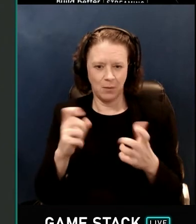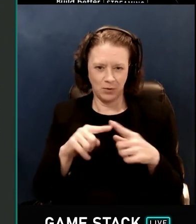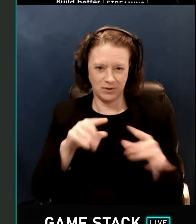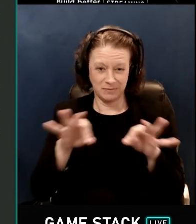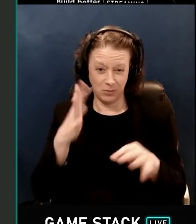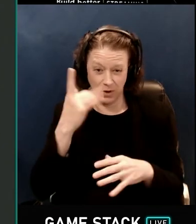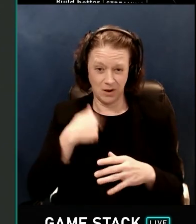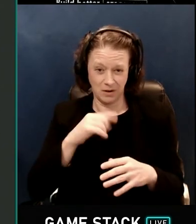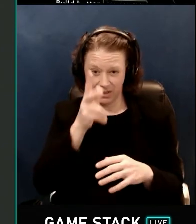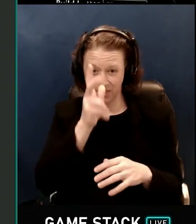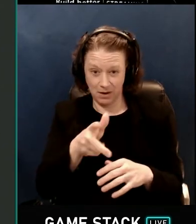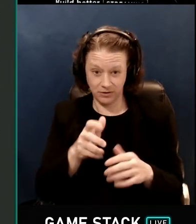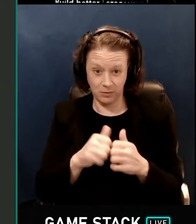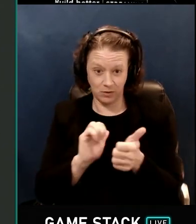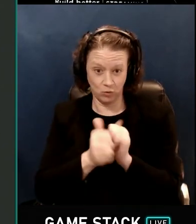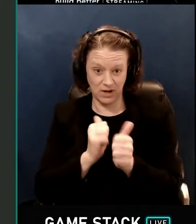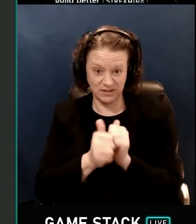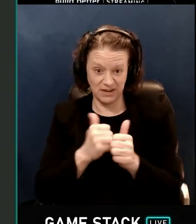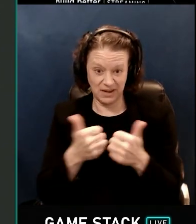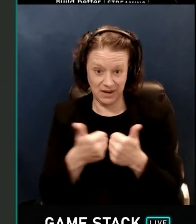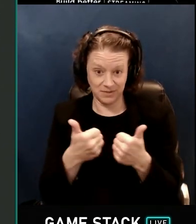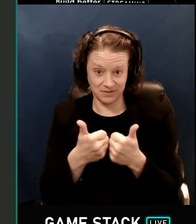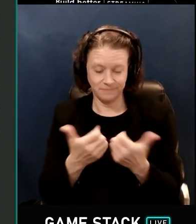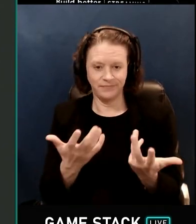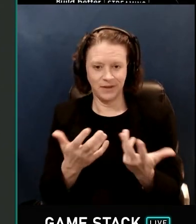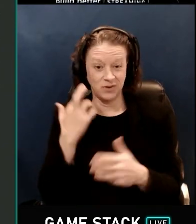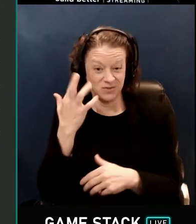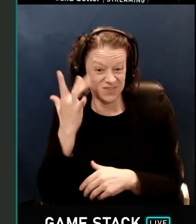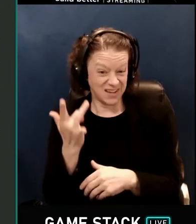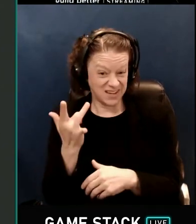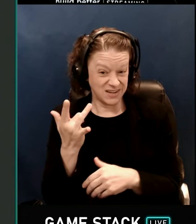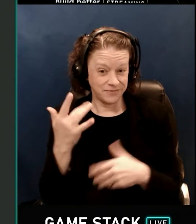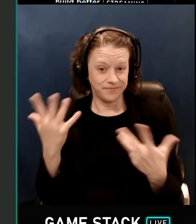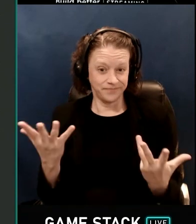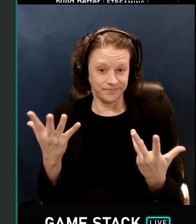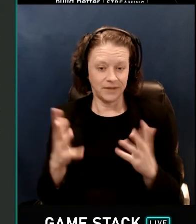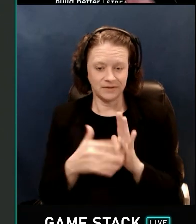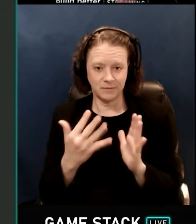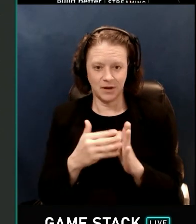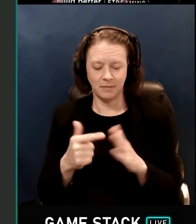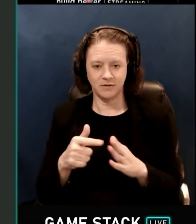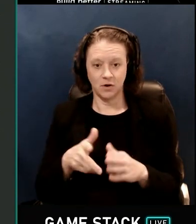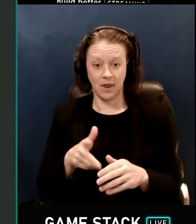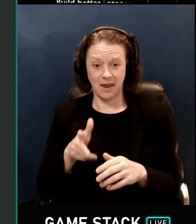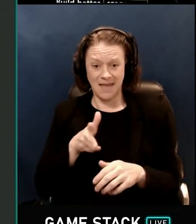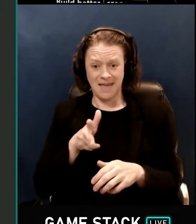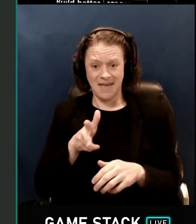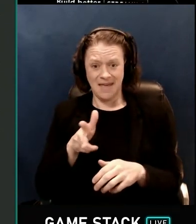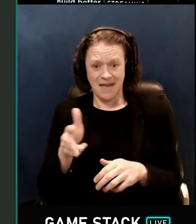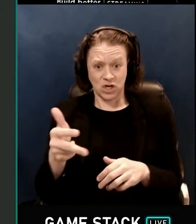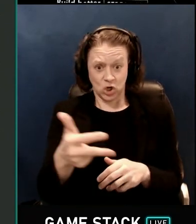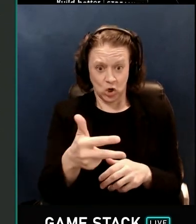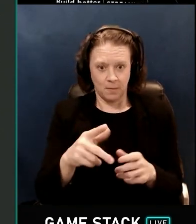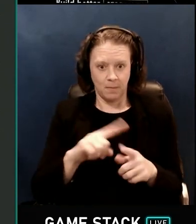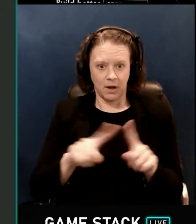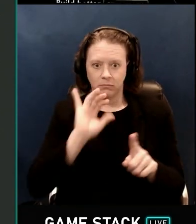Reason I'm bad at racing games is sometimes you go into a turn and you oversteer. Now when you add latency that can get a little